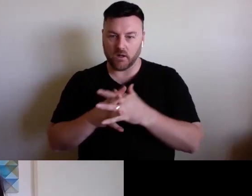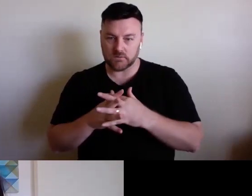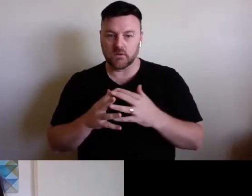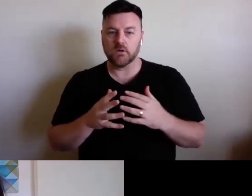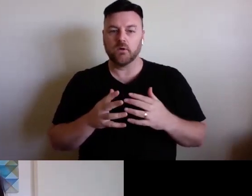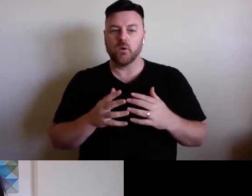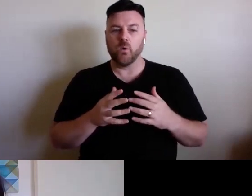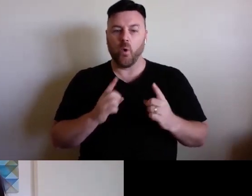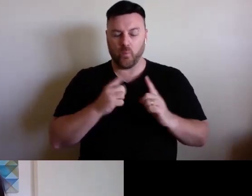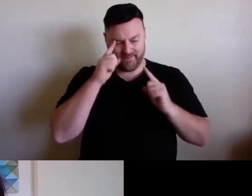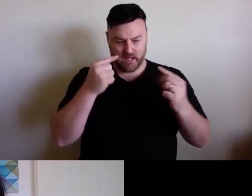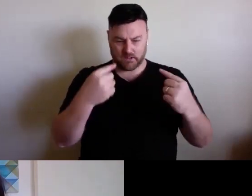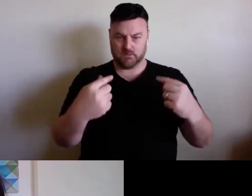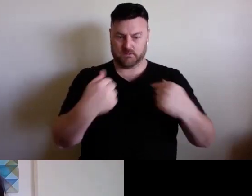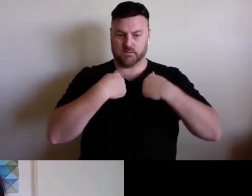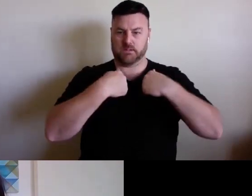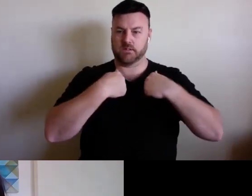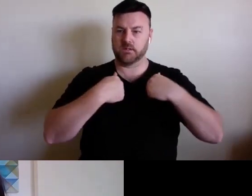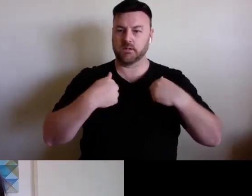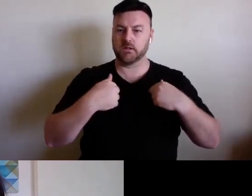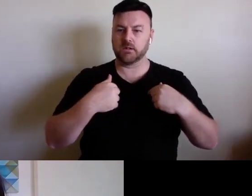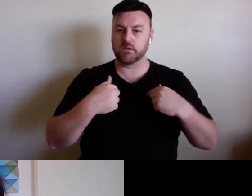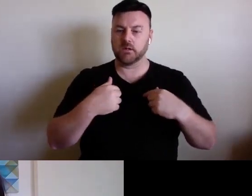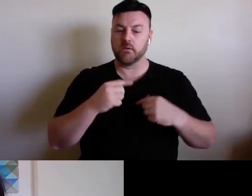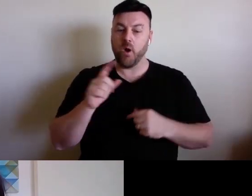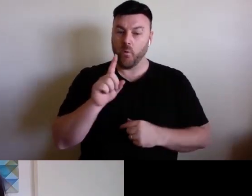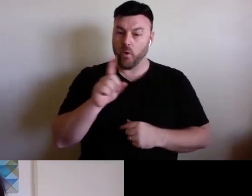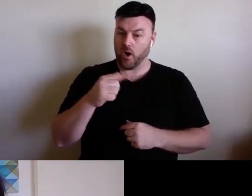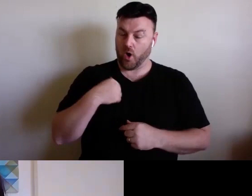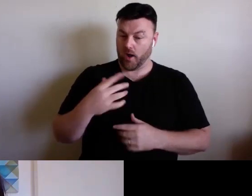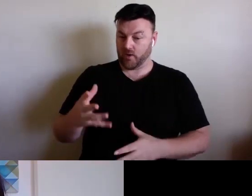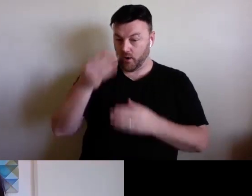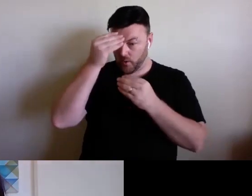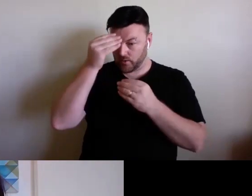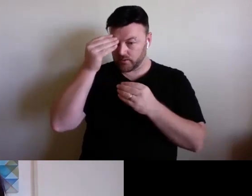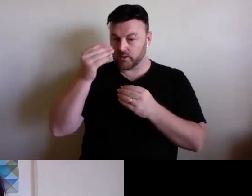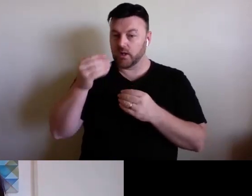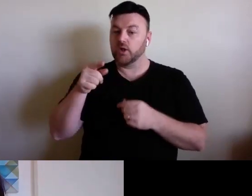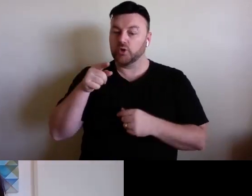really learned through CultureLabel is - go where the audience is. It's much easier to go where people are already hanging out and then find a